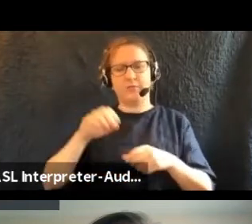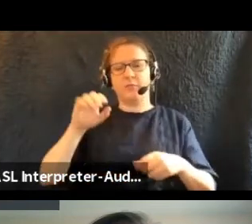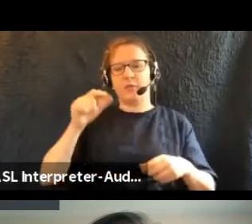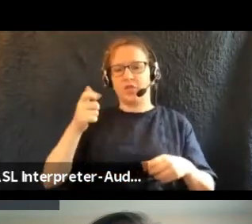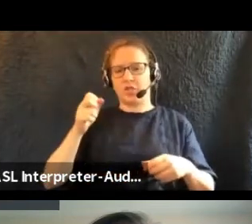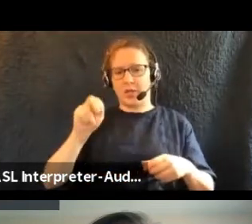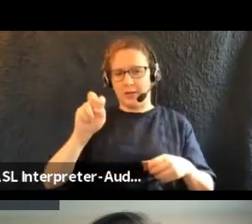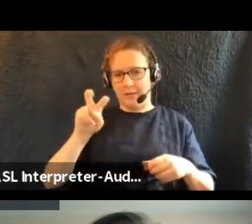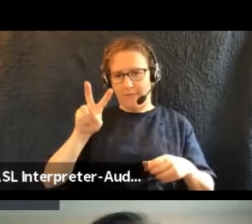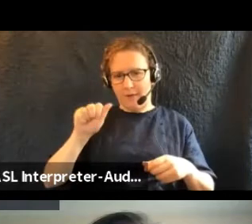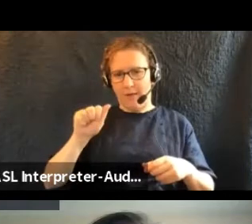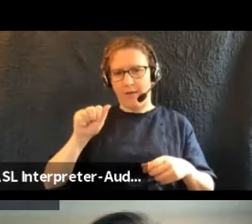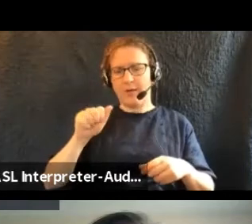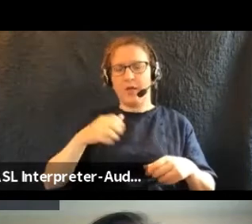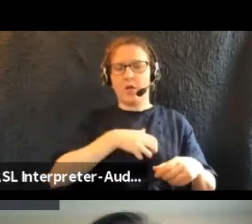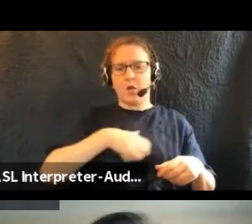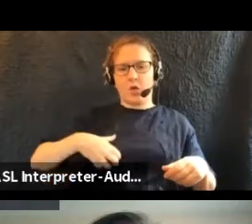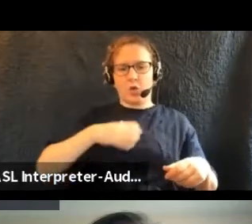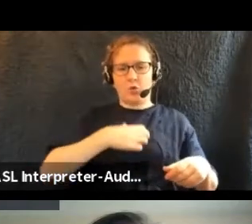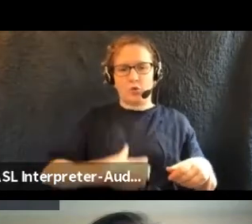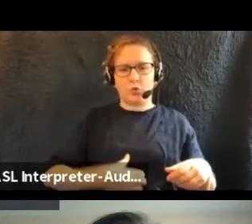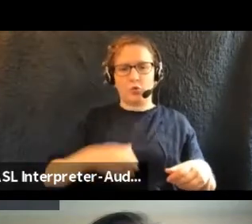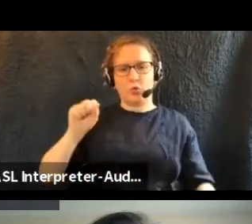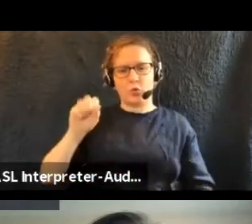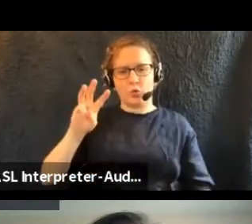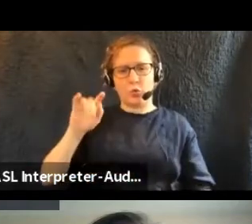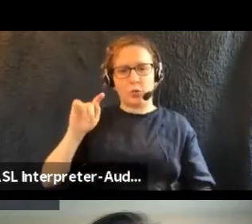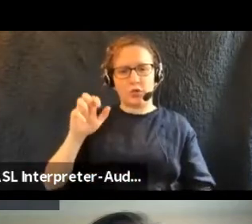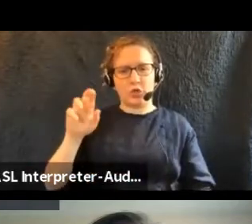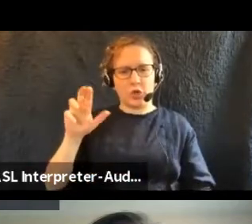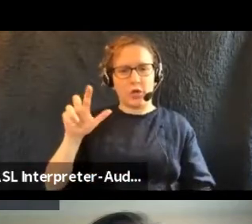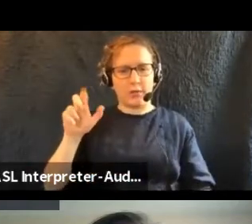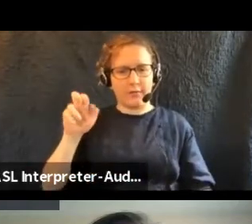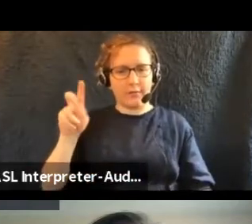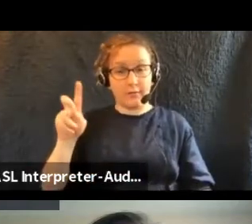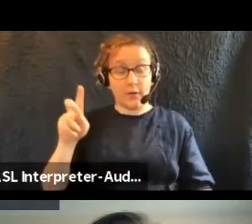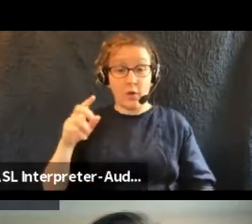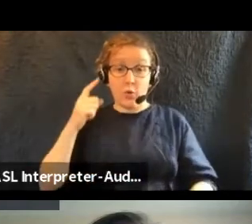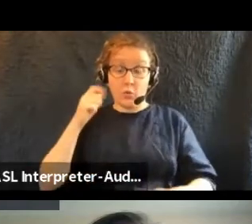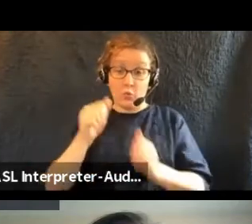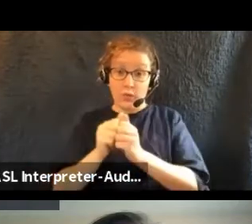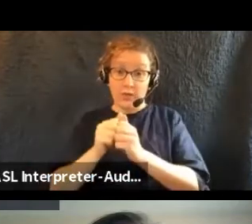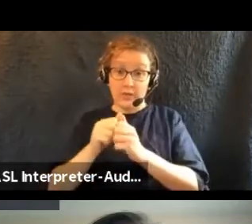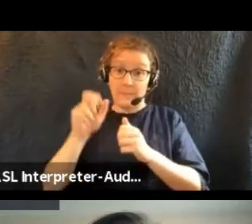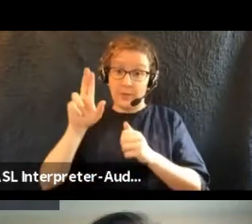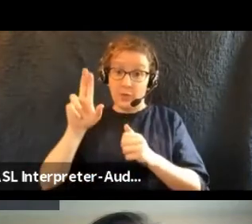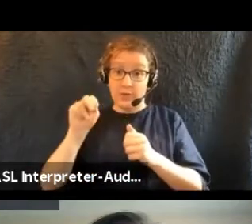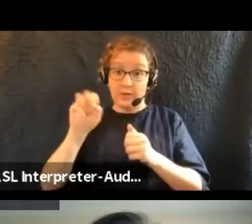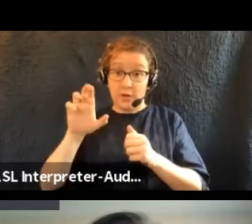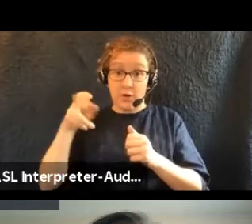work with the Convention and Committee on the Rights of Persons with Disabilities, which Becca mentioned earlier.